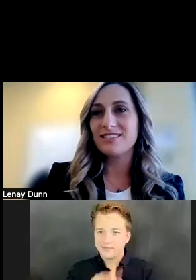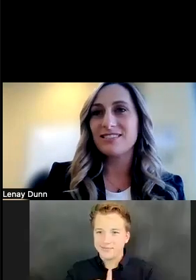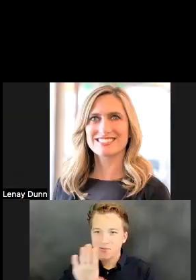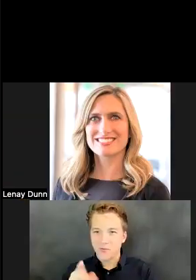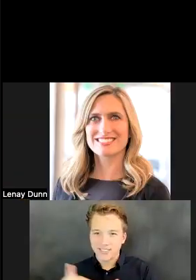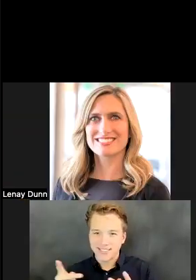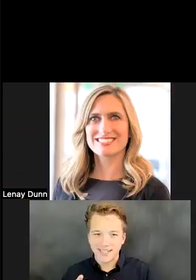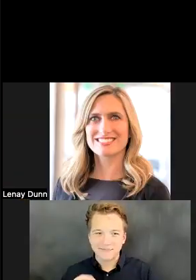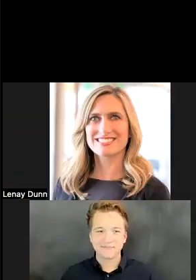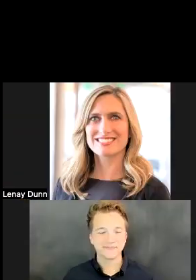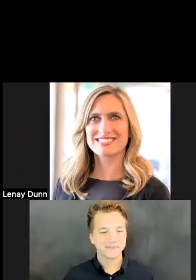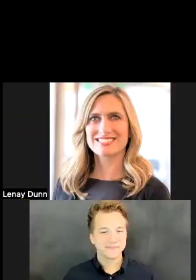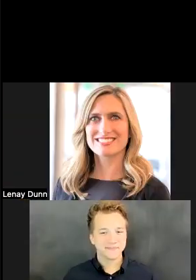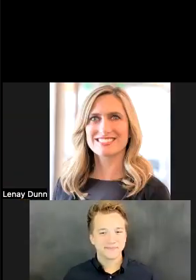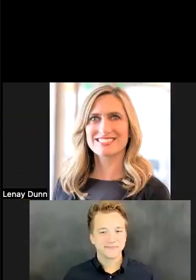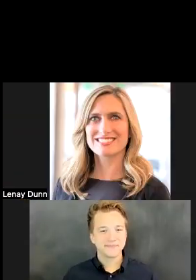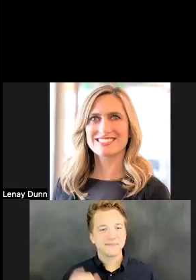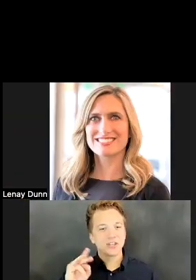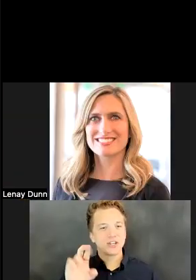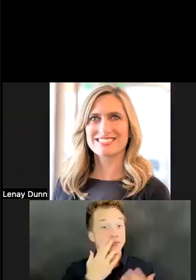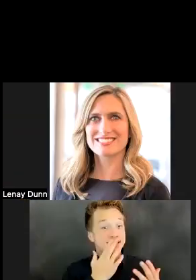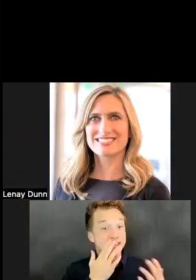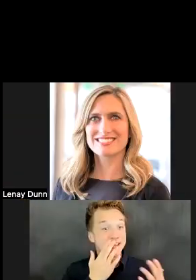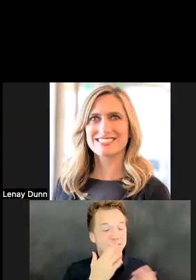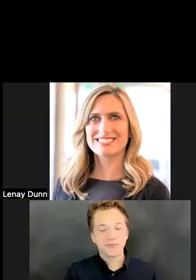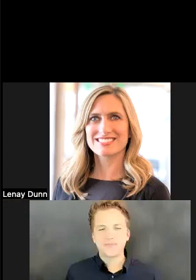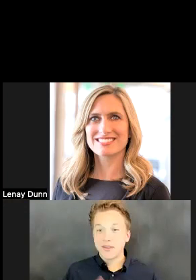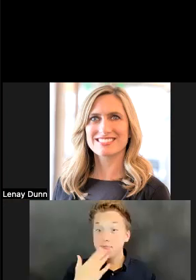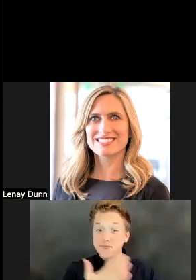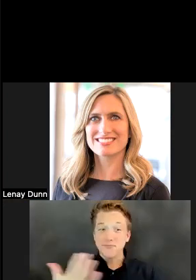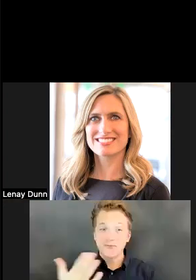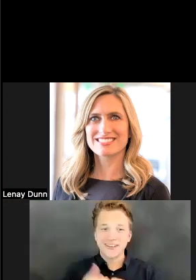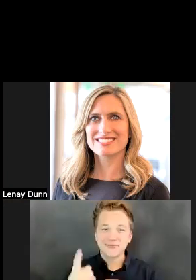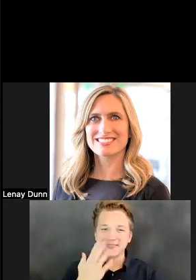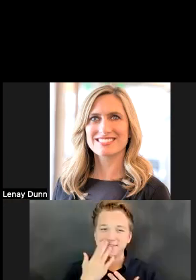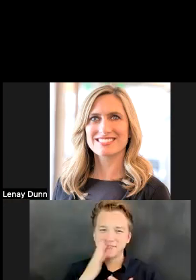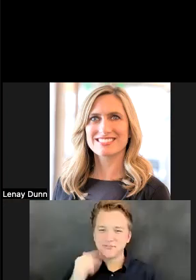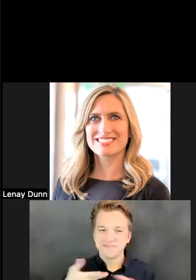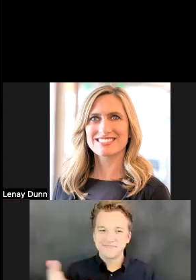Great. Thanks, Lenay. Good morning, everybody! Thank you so much for having me a part of this webinar today.